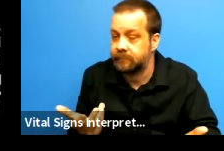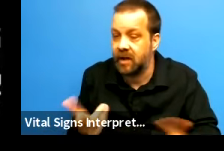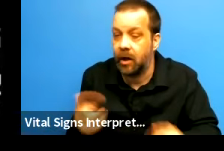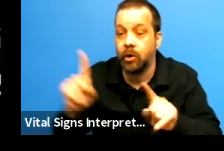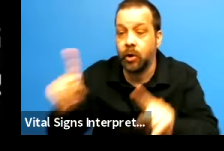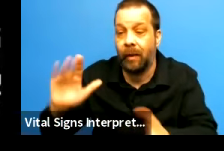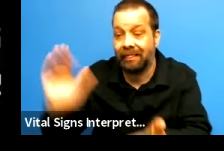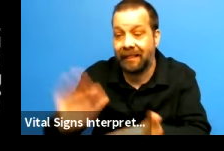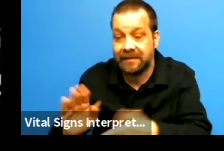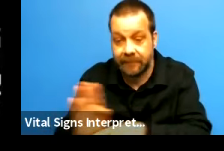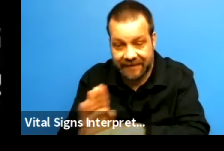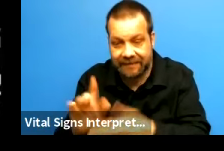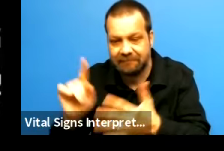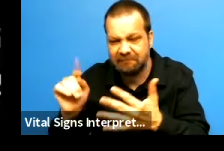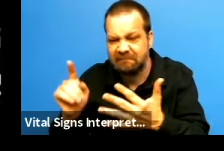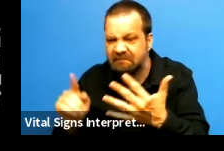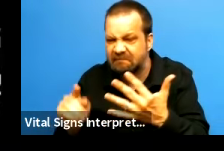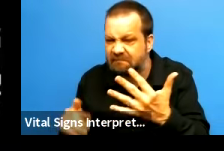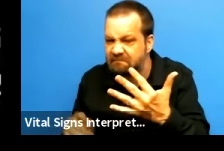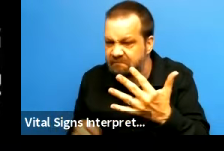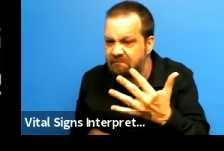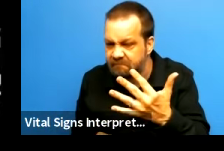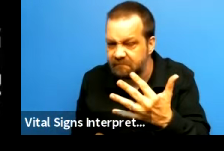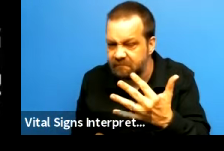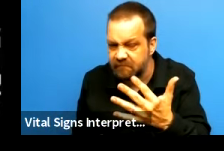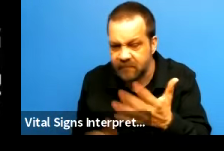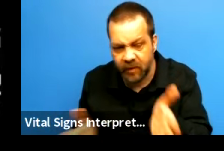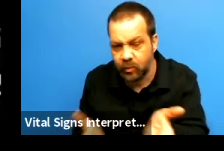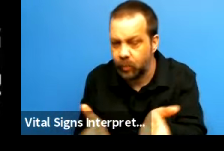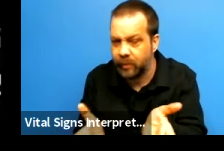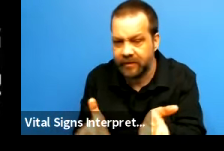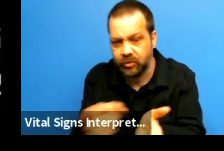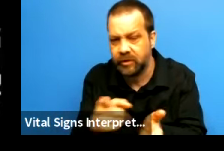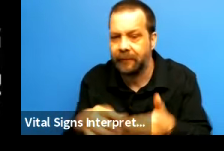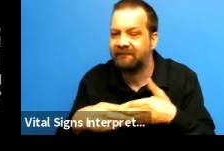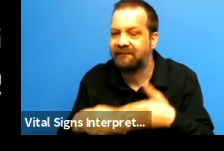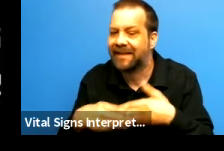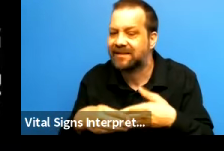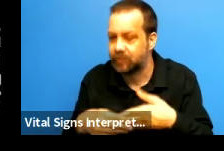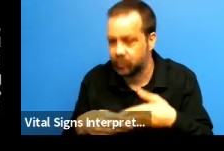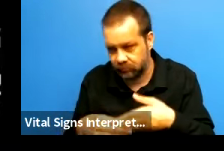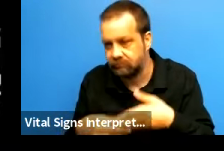So lots of helpful tips out there that we encourage everyone to be flexible and continue to stay safe